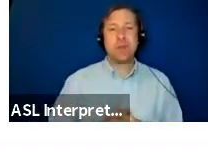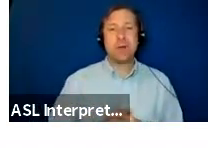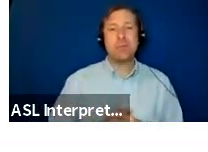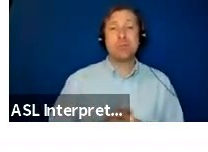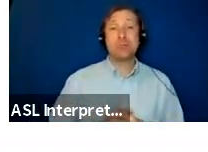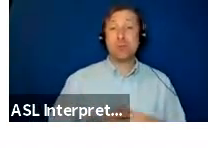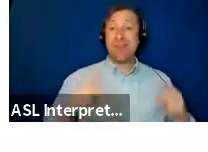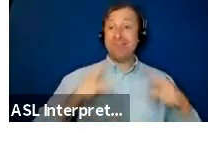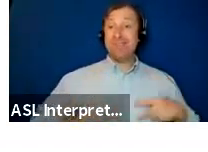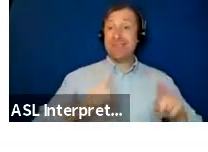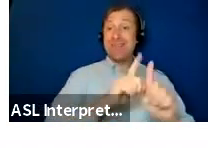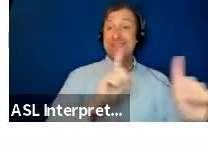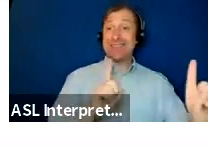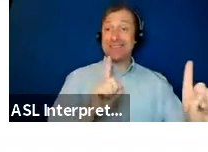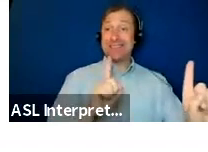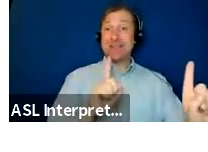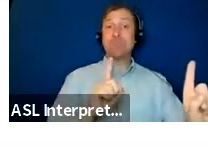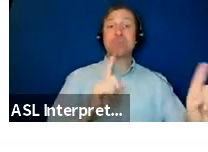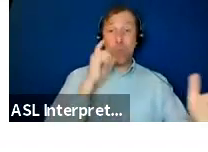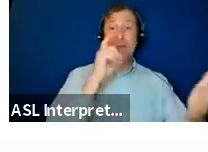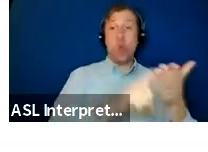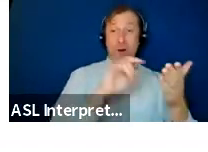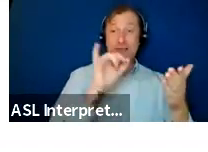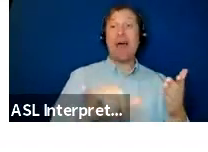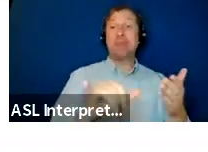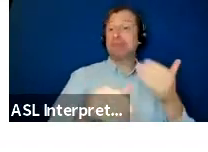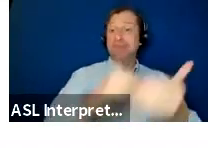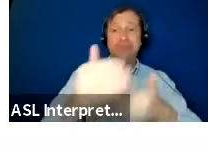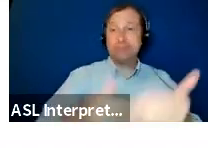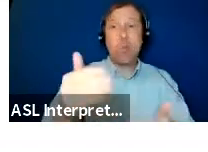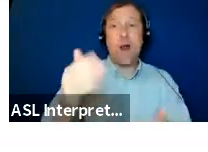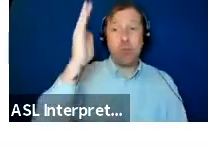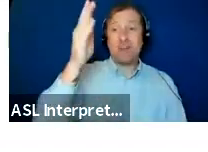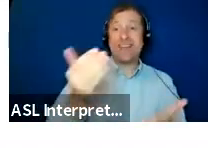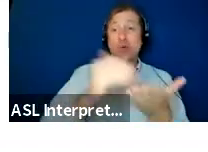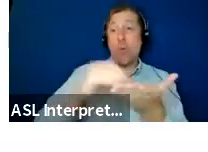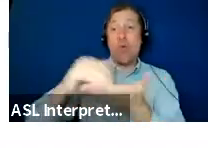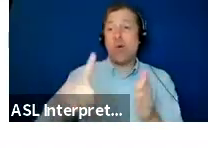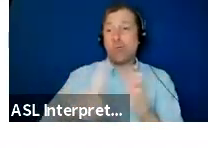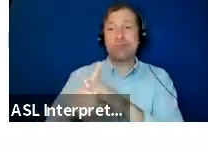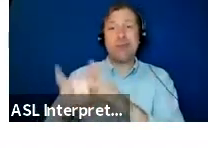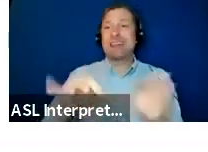Physical distancing is going to be something that we see throughout the course of this presentation. And in fact it is a key part of the protocols,